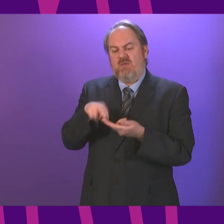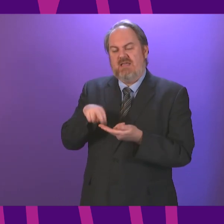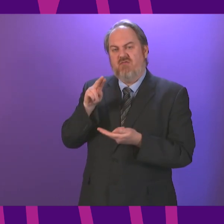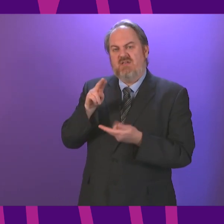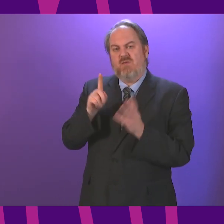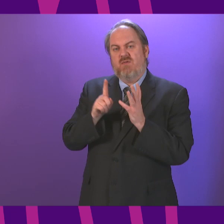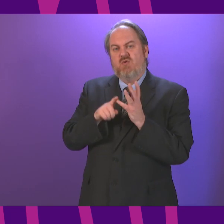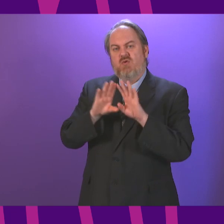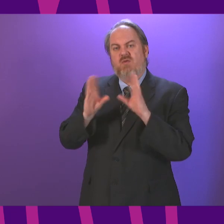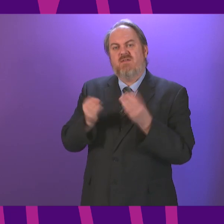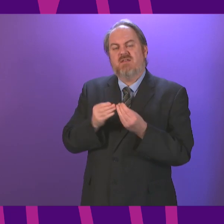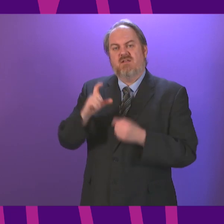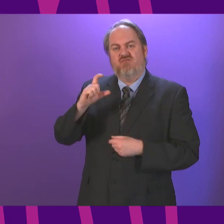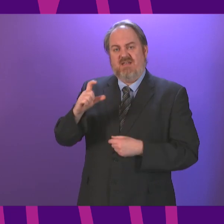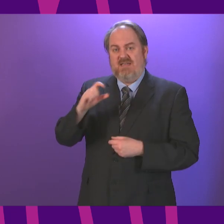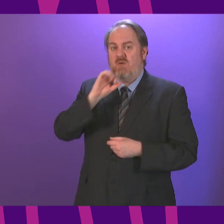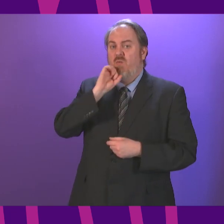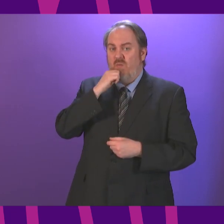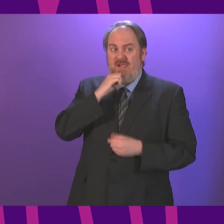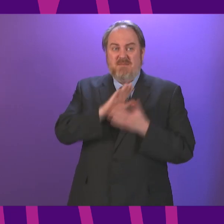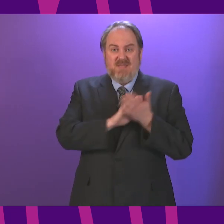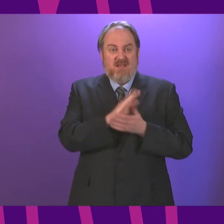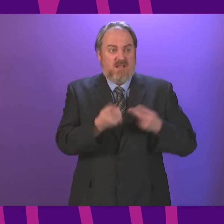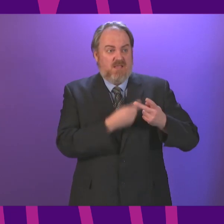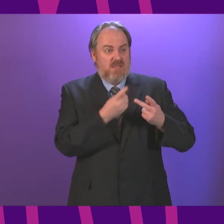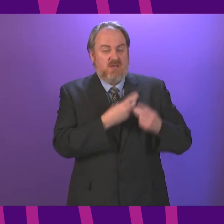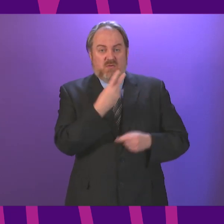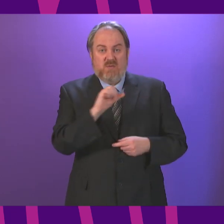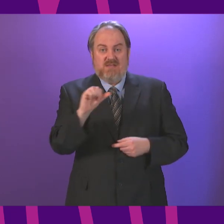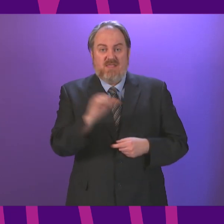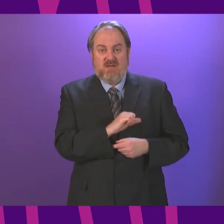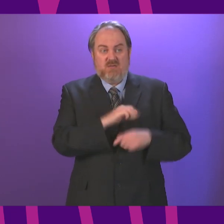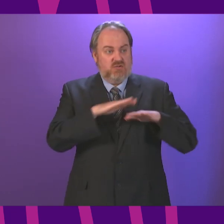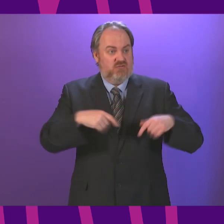will, according to experts, push another 20,000 children in Scotland into poverty.